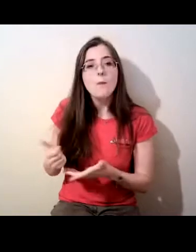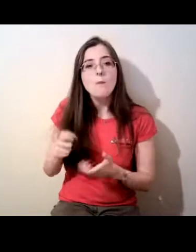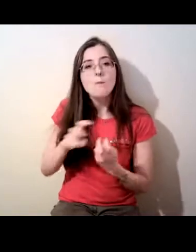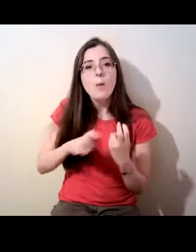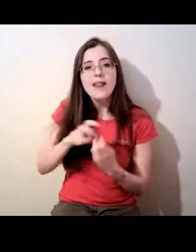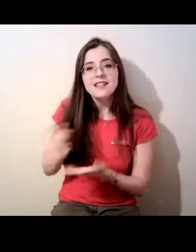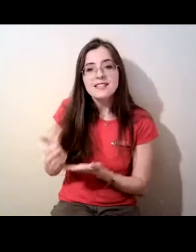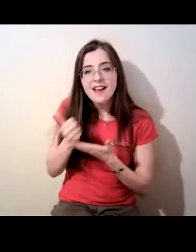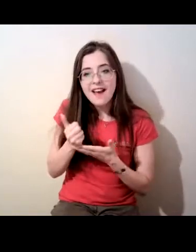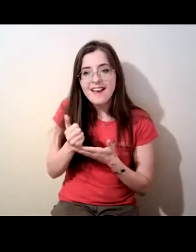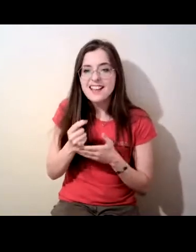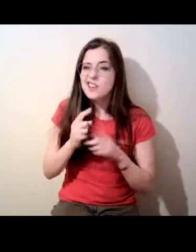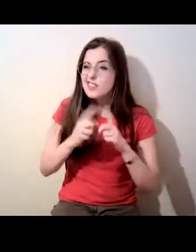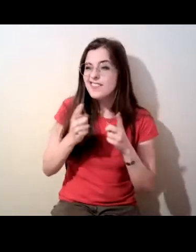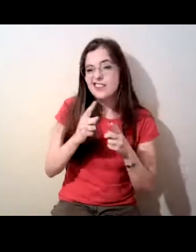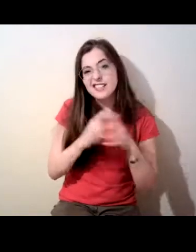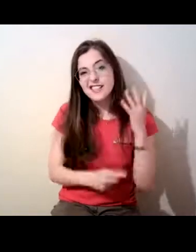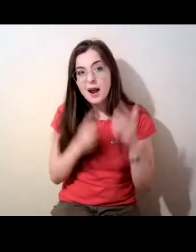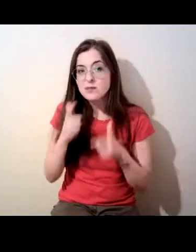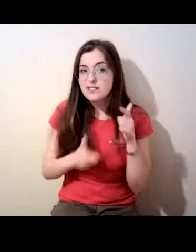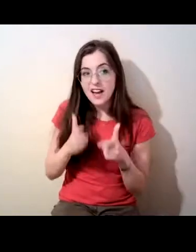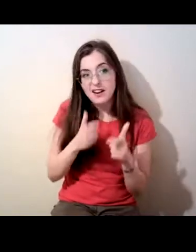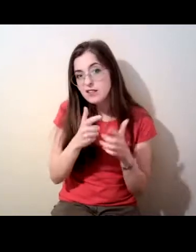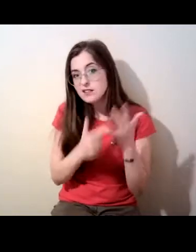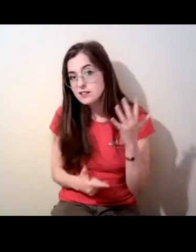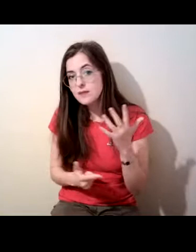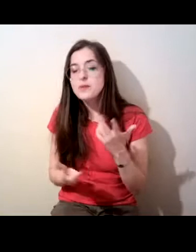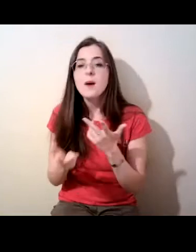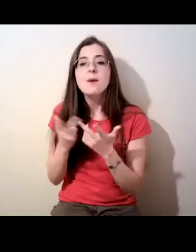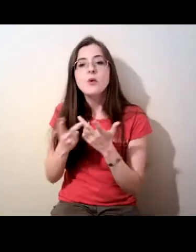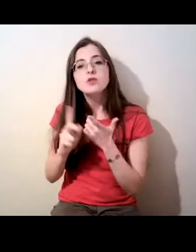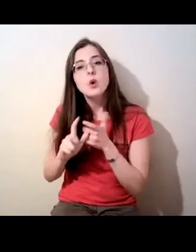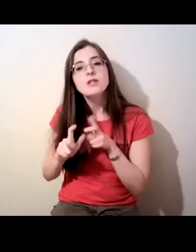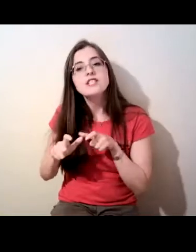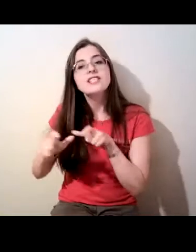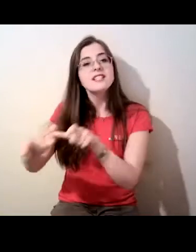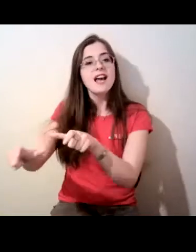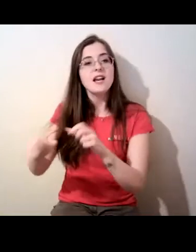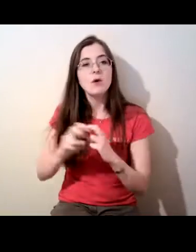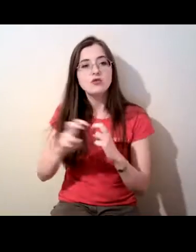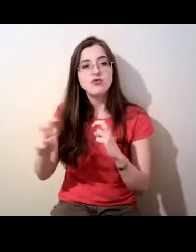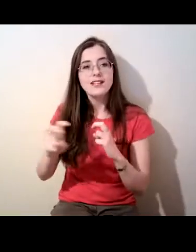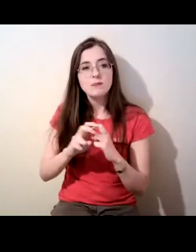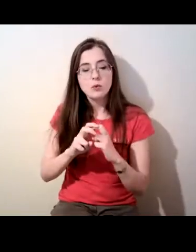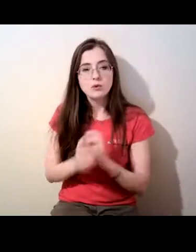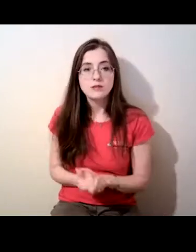of cycles that are available and also sustainable transport this work is happening within a policy